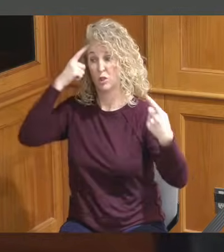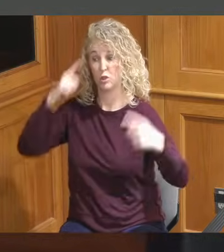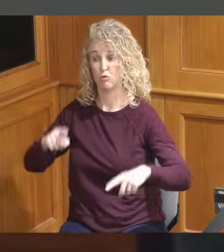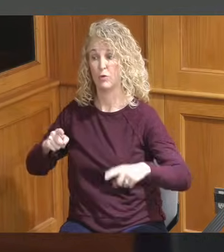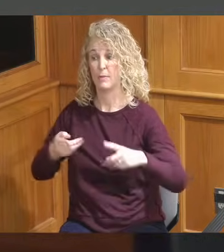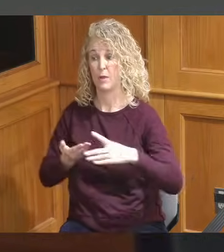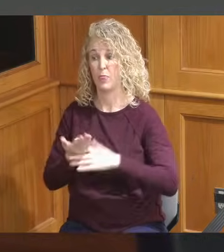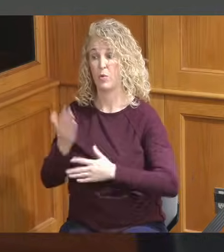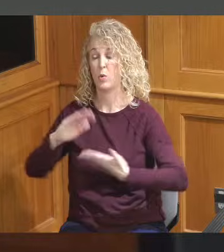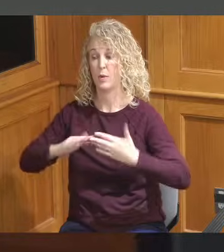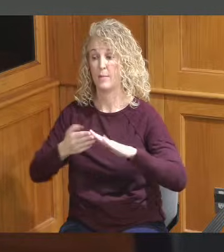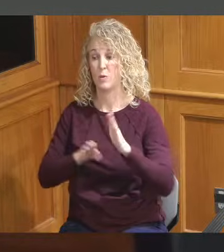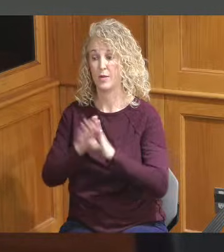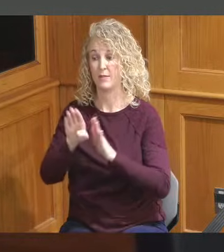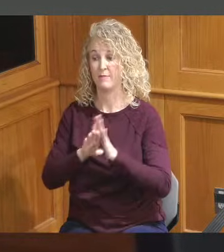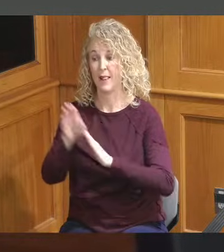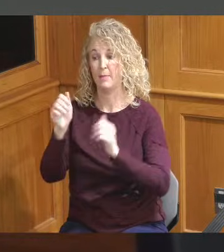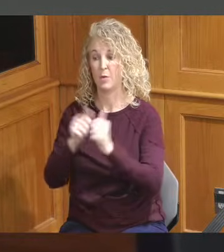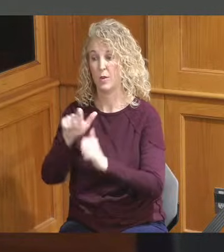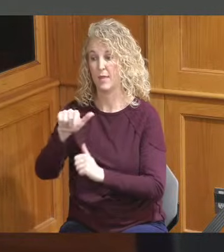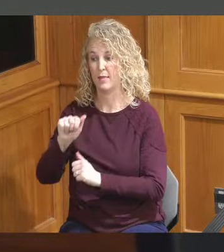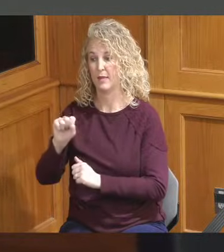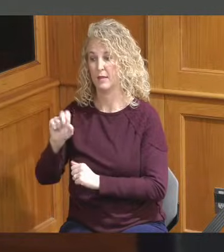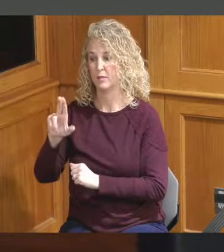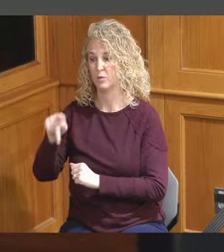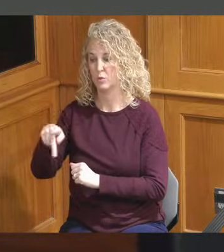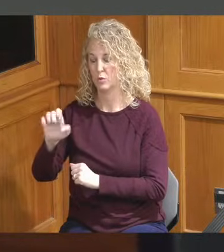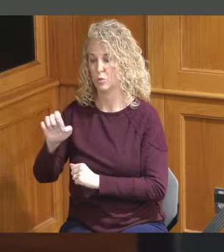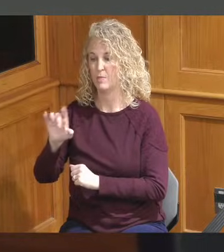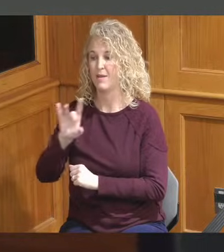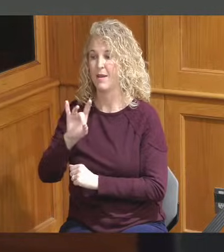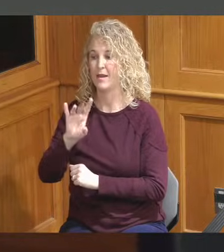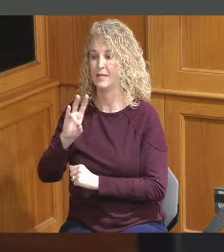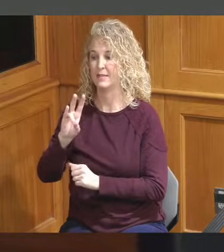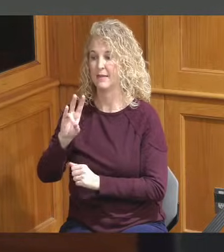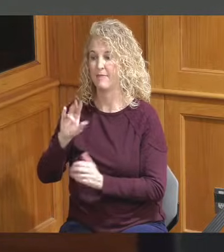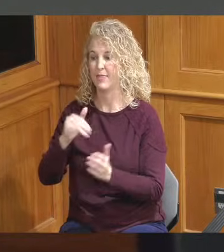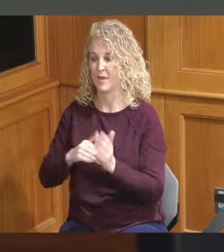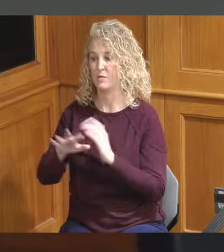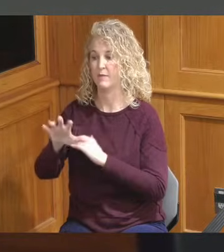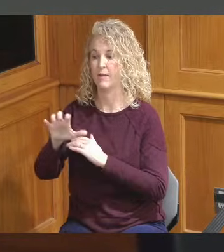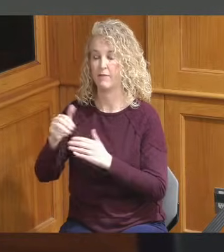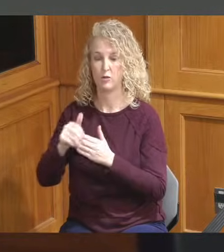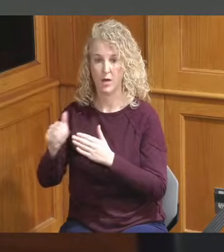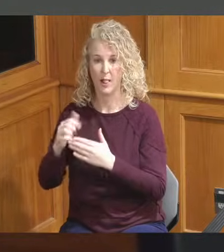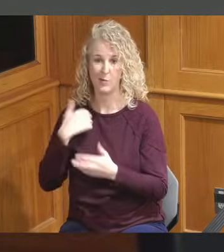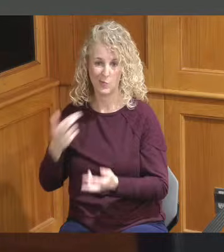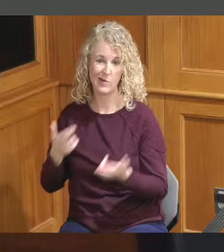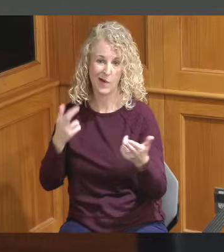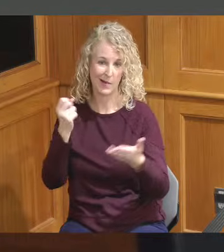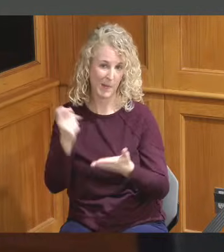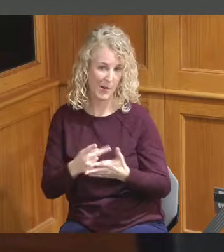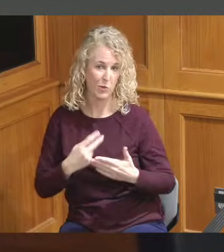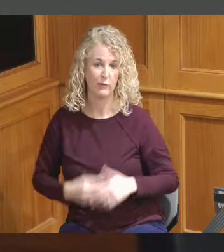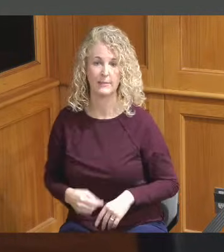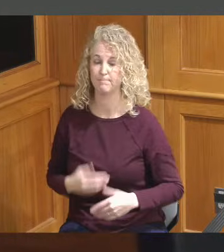community development with Lassu for $87,500. the Administration recommends approval. Thank you so